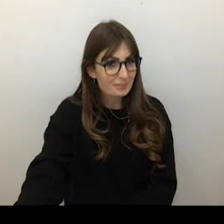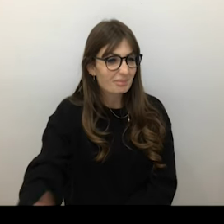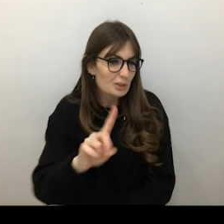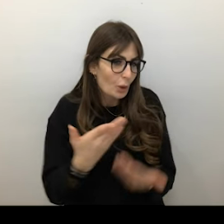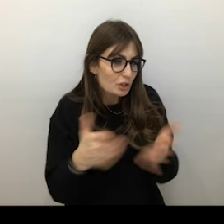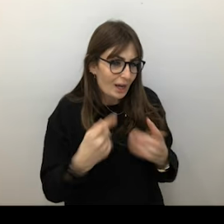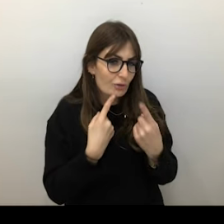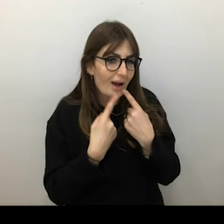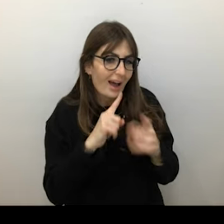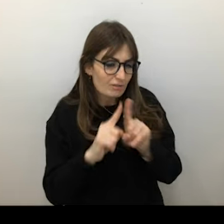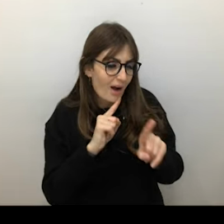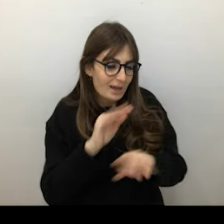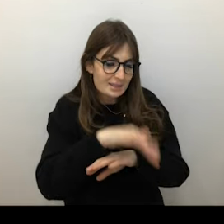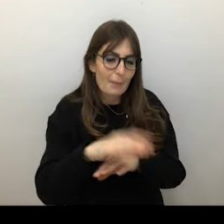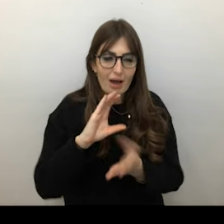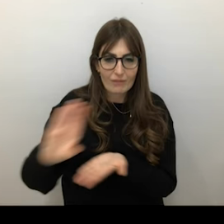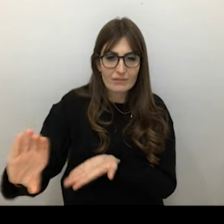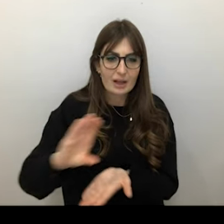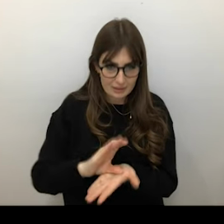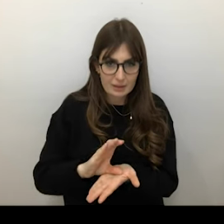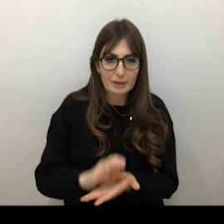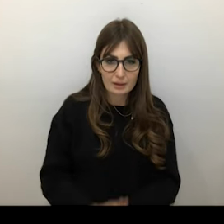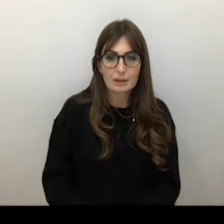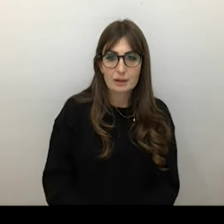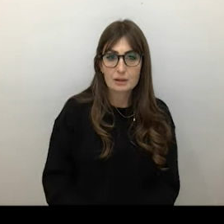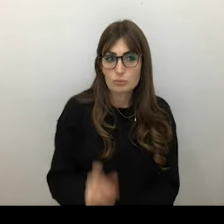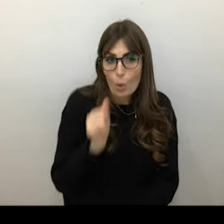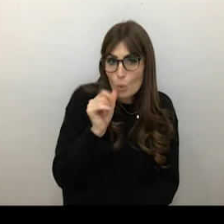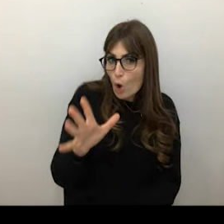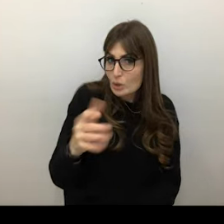So, some general advice about the fund. First of all, what won't we support?